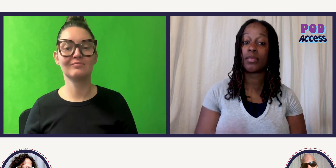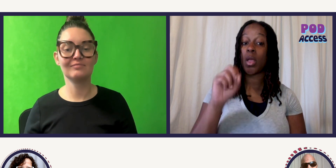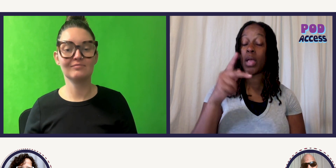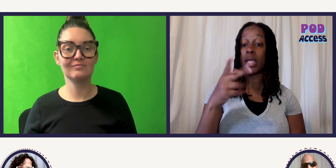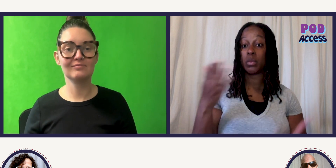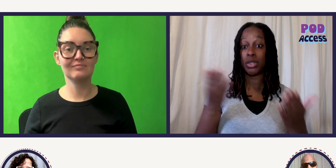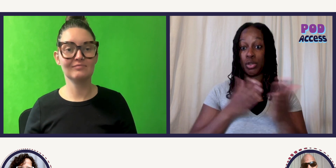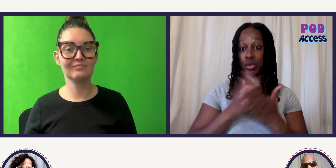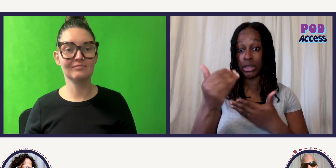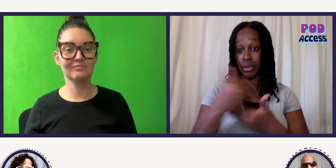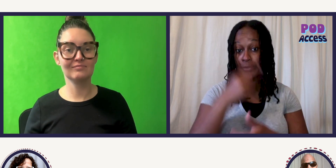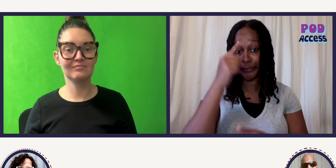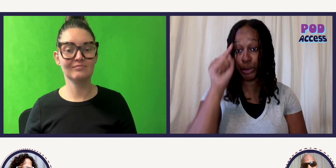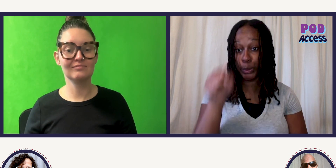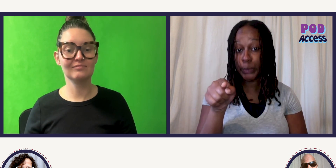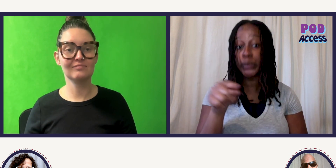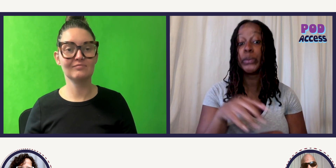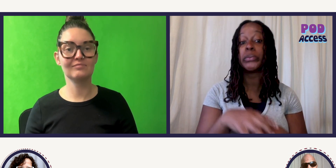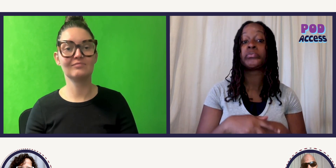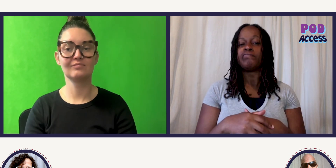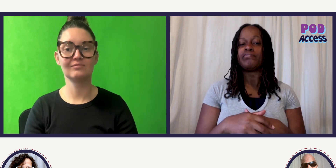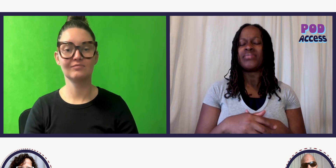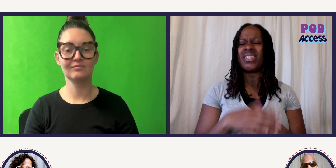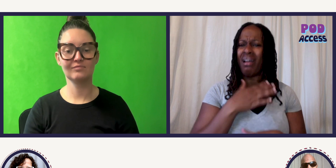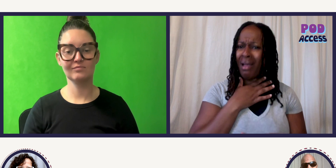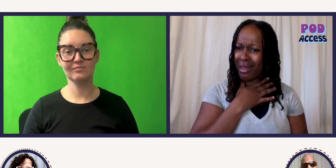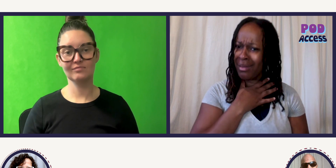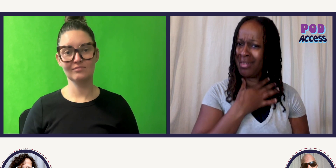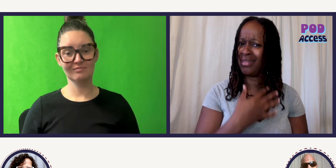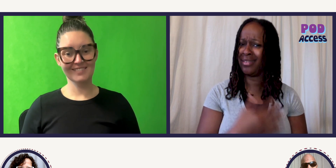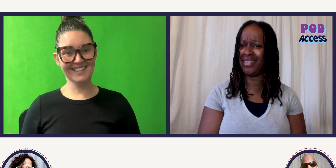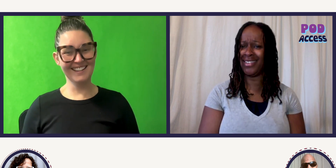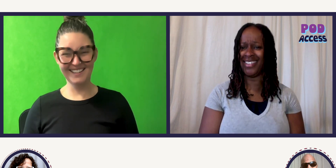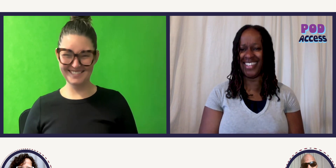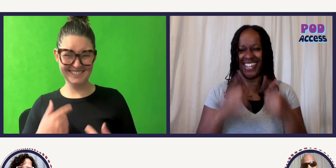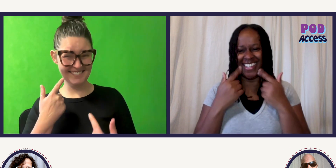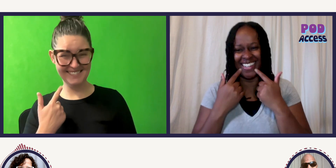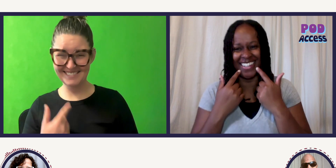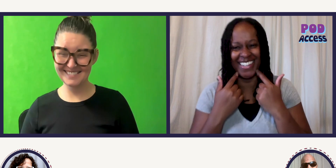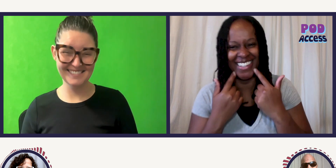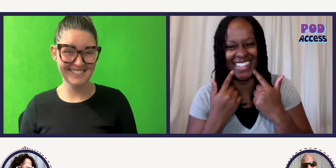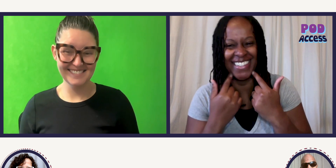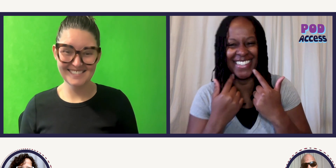Okay, here’s transparent for you. Yuck! BOTH: [laugh]